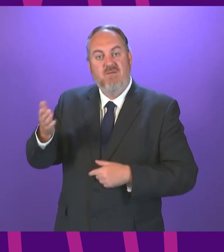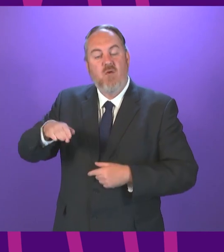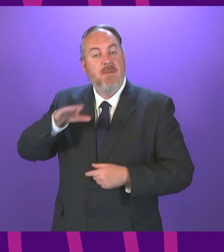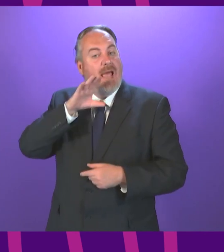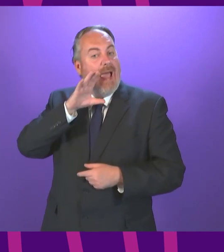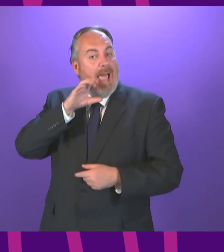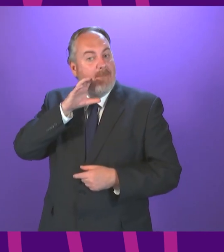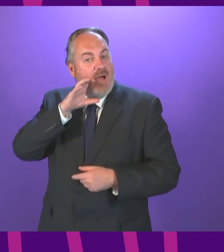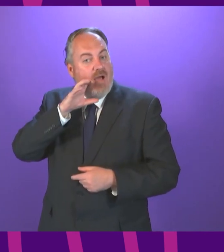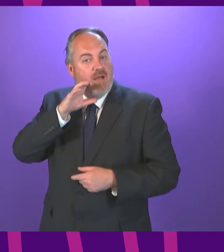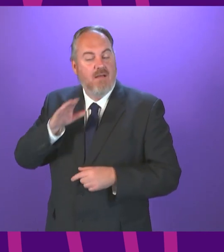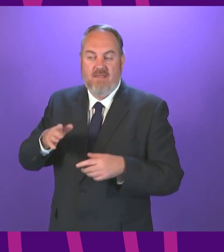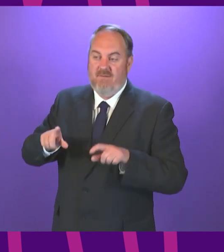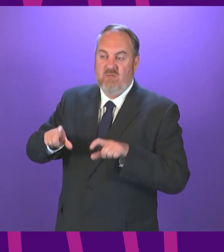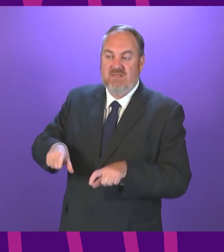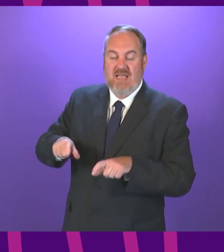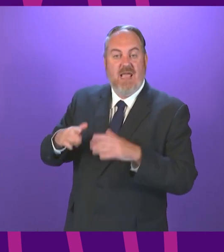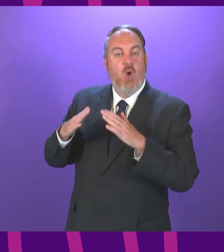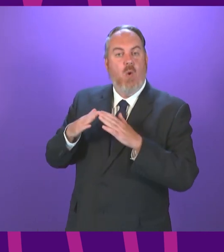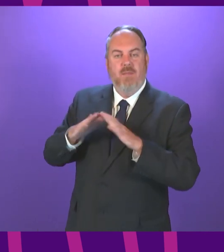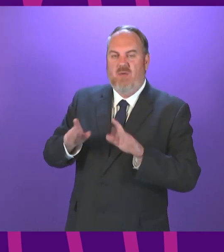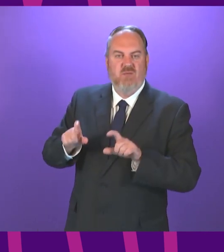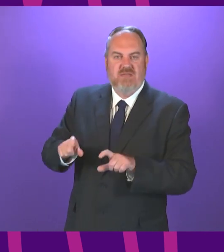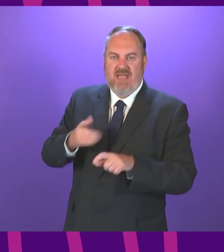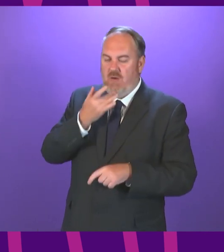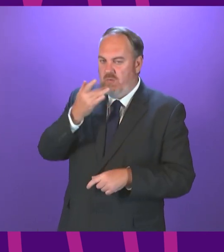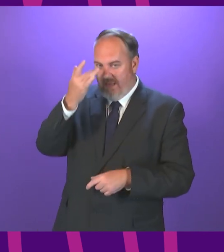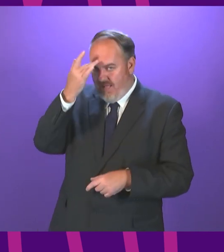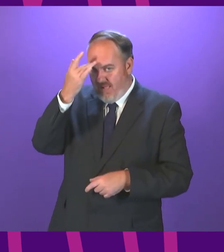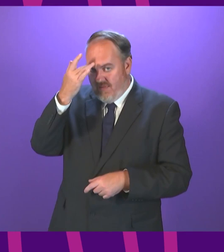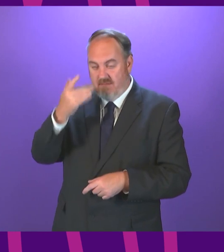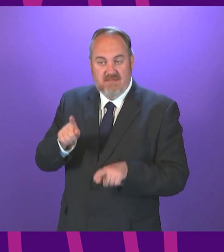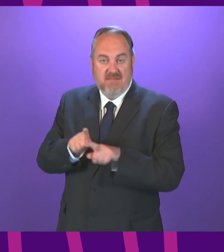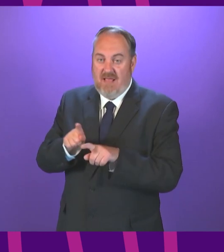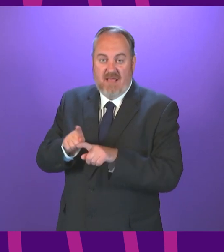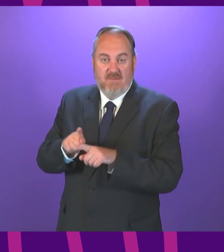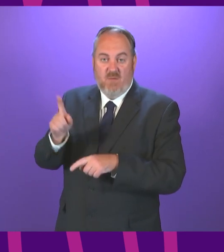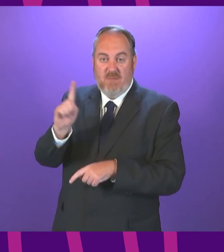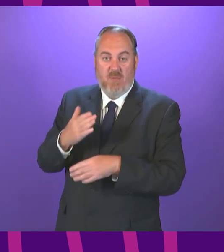they must self-isolate at home instead, and that applies to offshore workers as well.